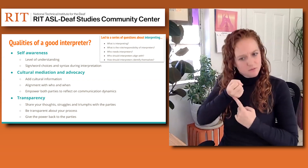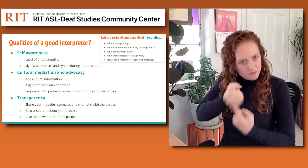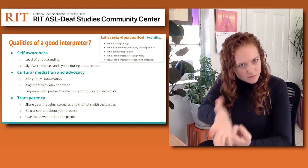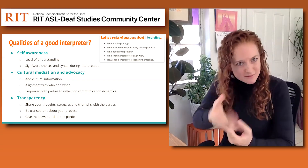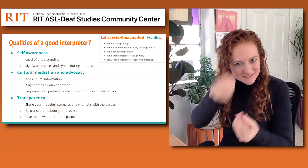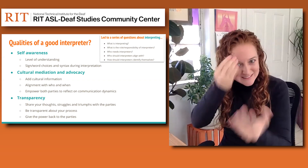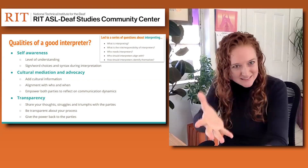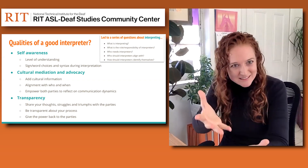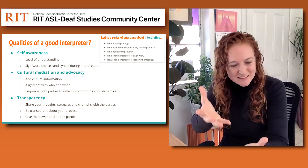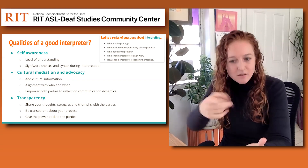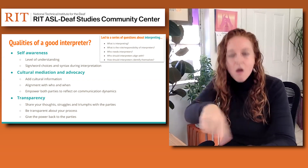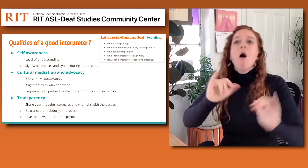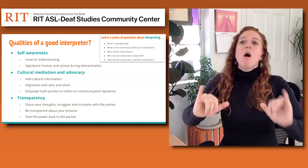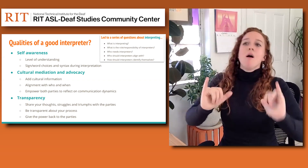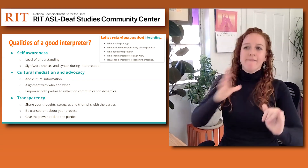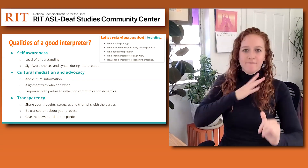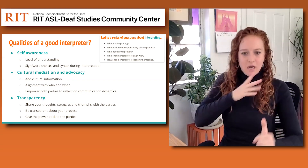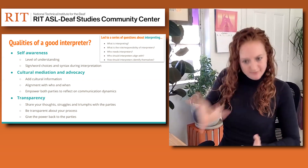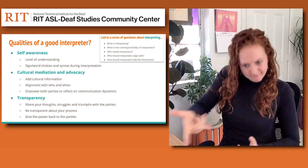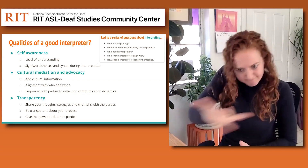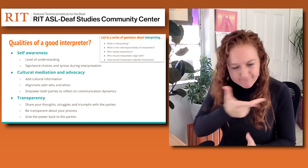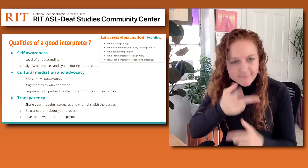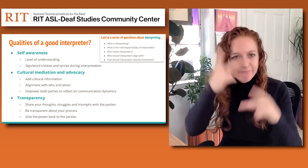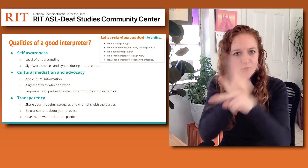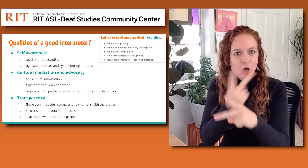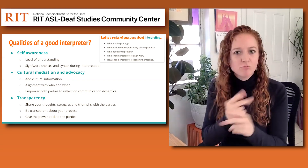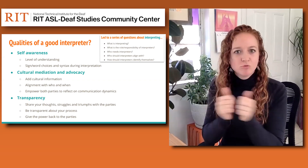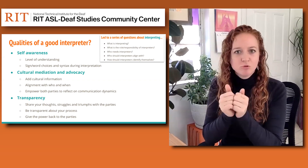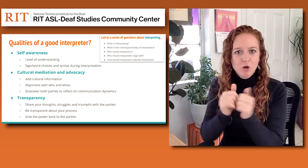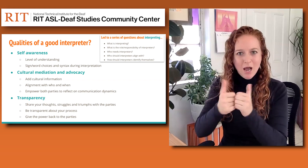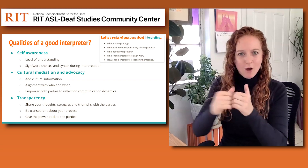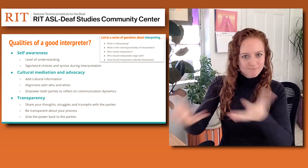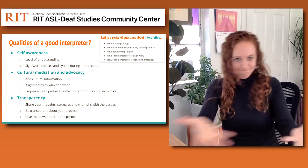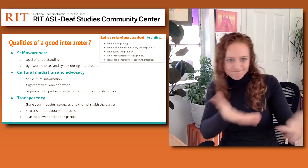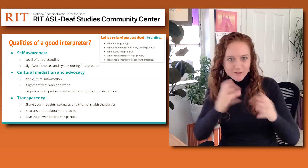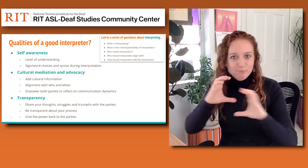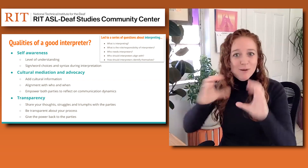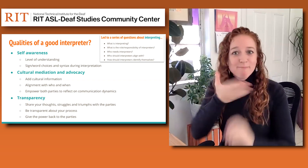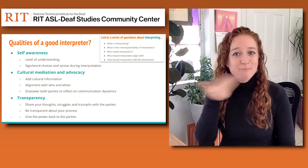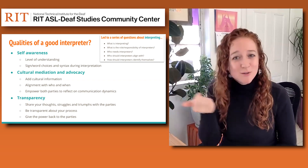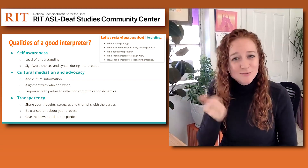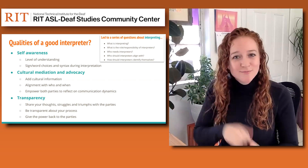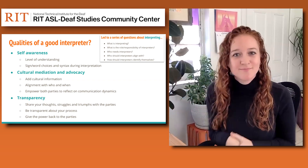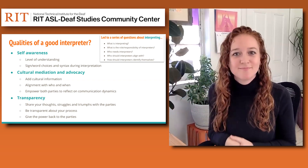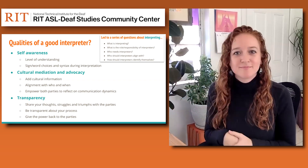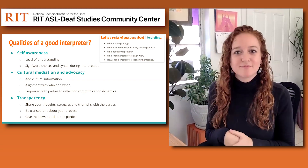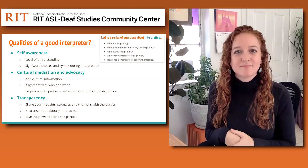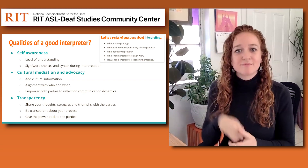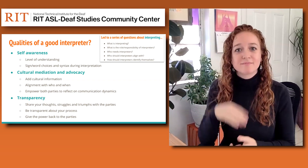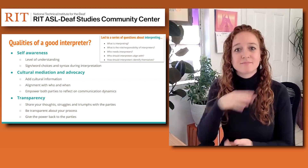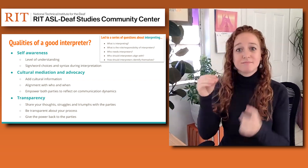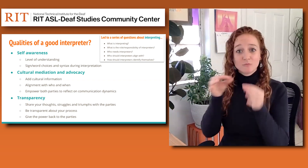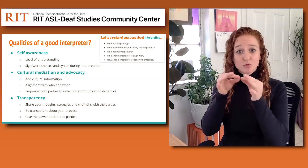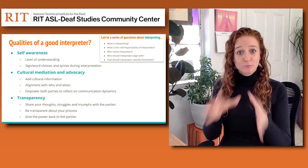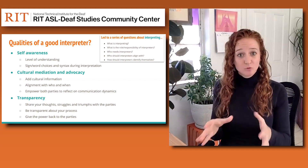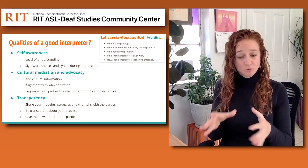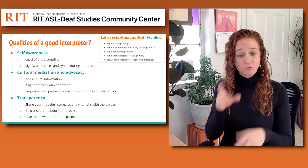in which they're not ready for that communication. So we can work together collaboratively as a team for better success.